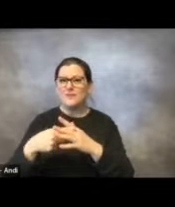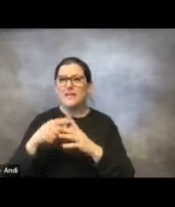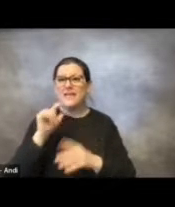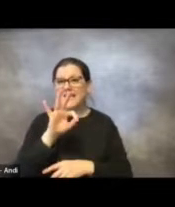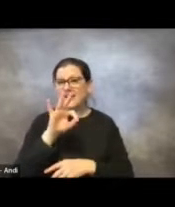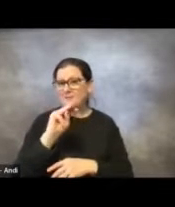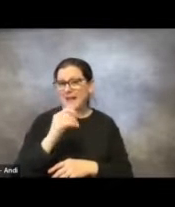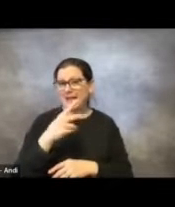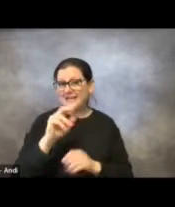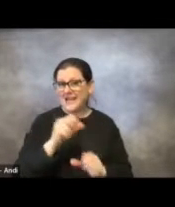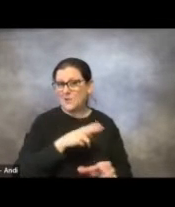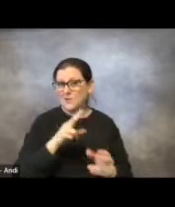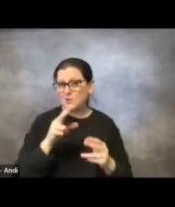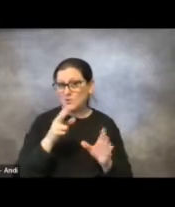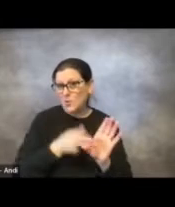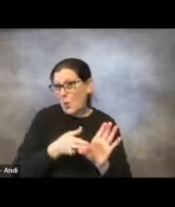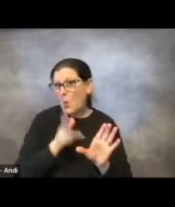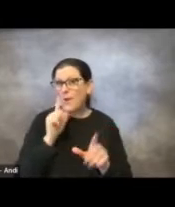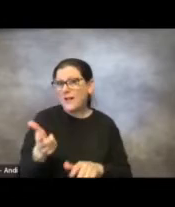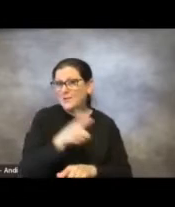to join us, we'll go to her. I'll turn it over to you, Traci.